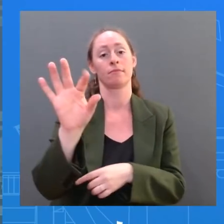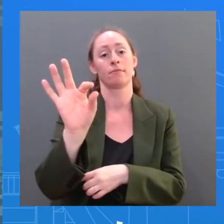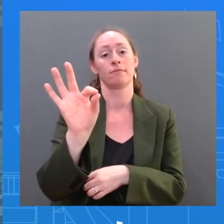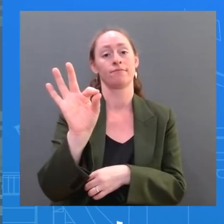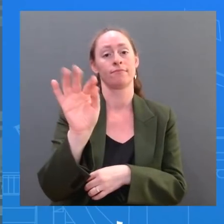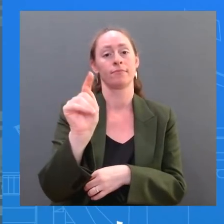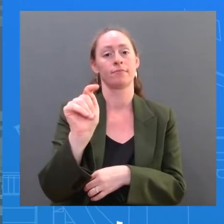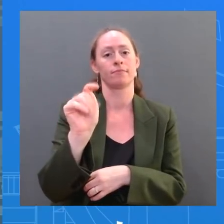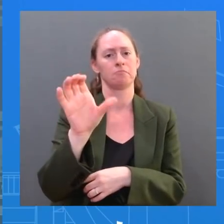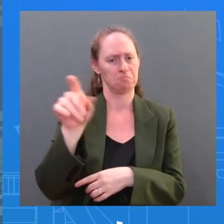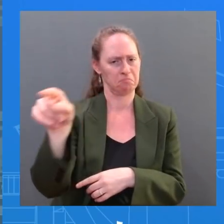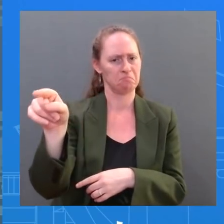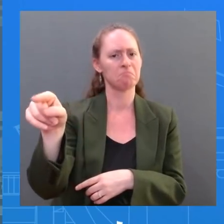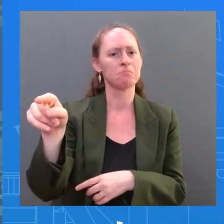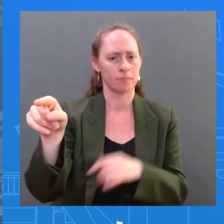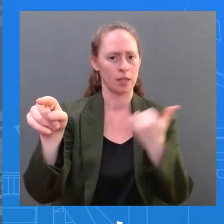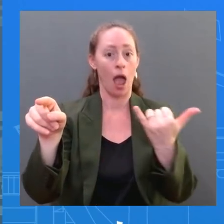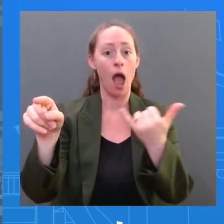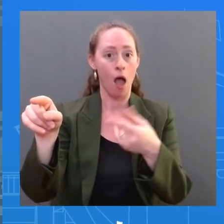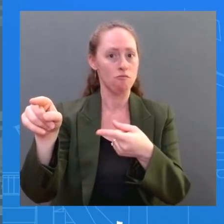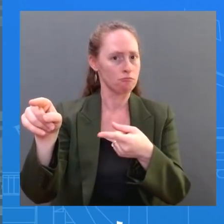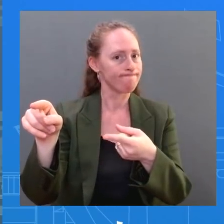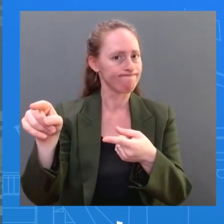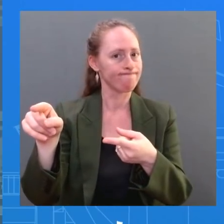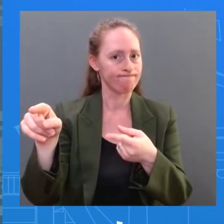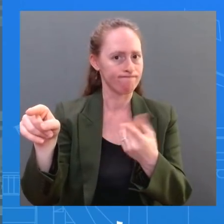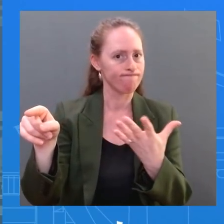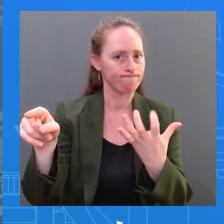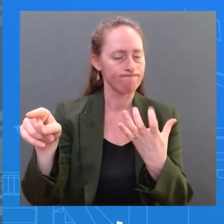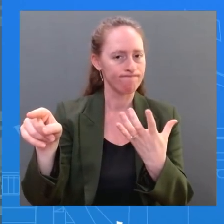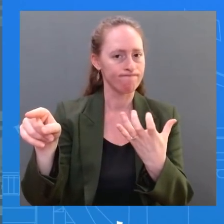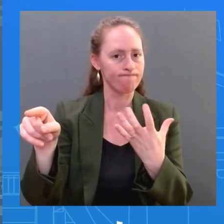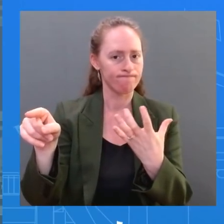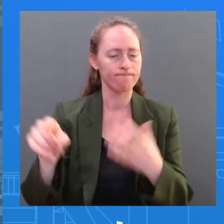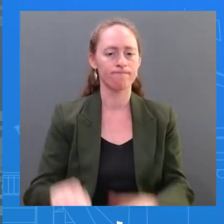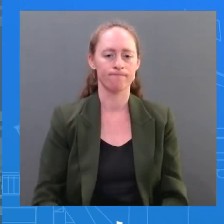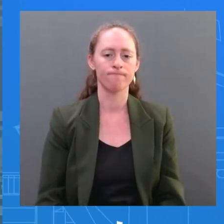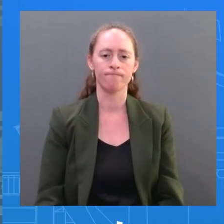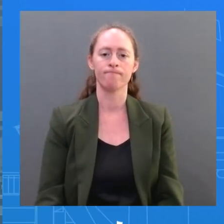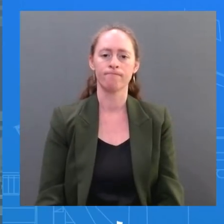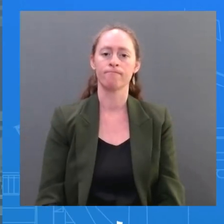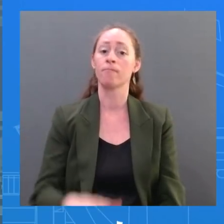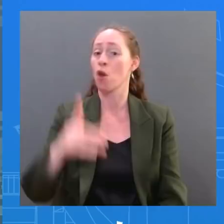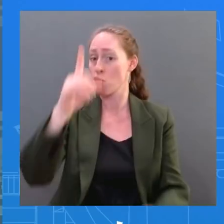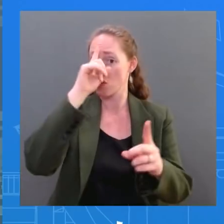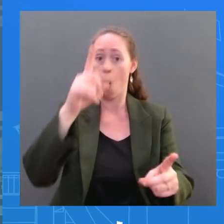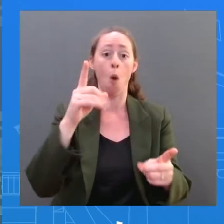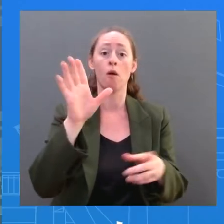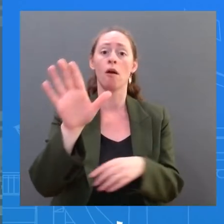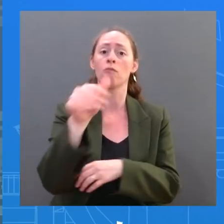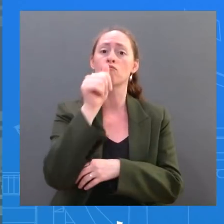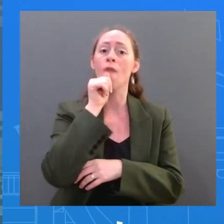is to ensure that people's private health information is not sold by data brokers, that when somebody goes on